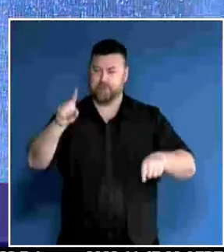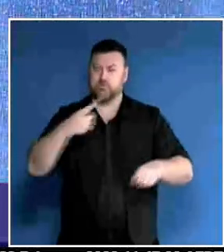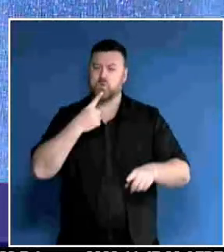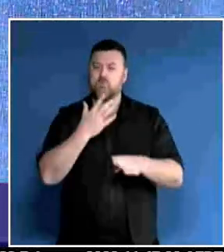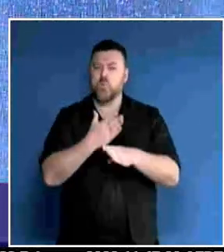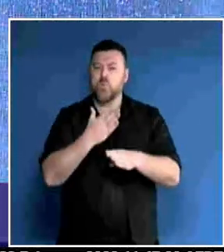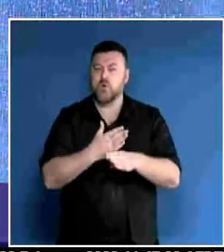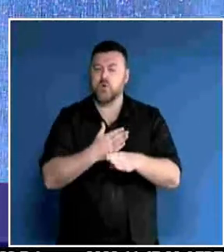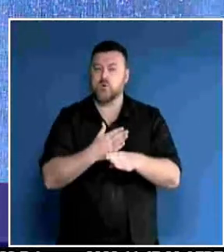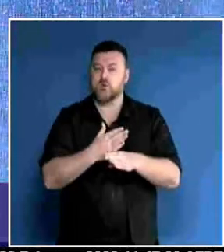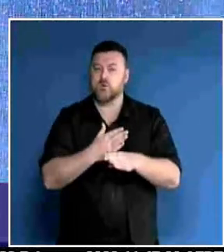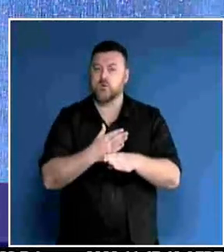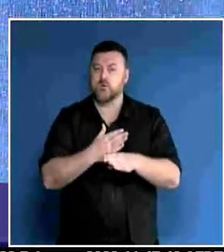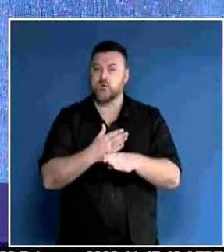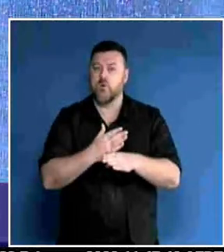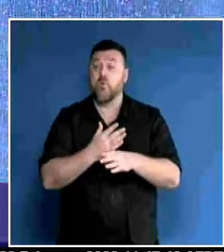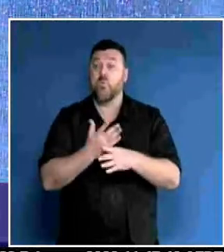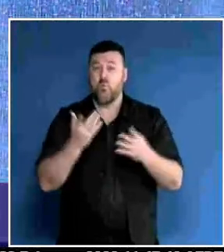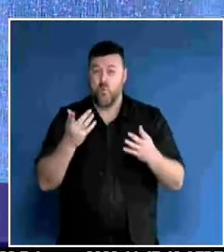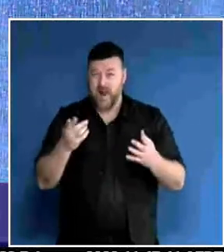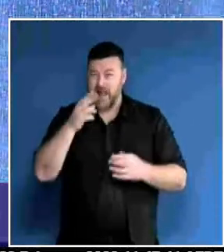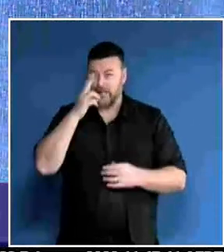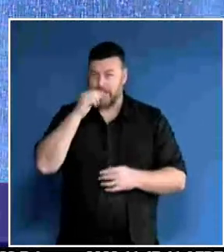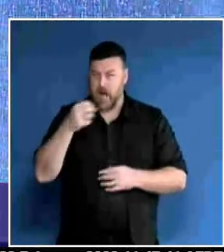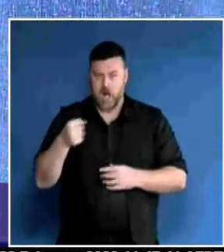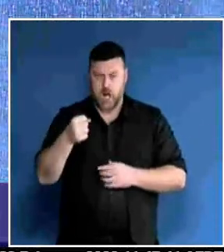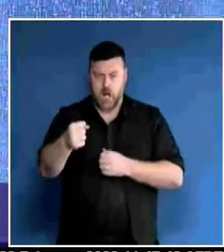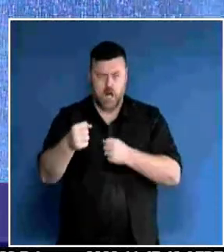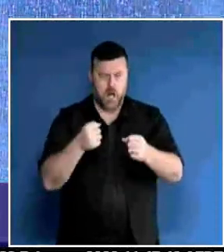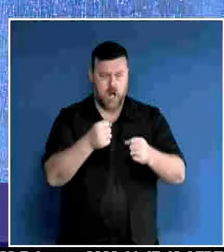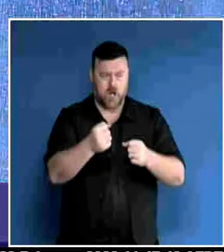Can you please speak to your experience with the young people at YDAS, the sort of range